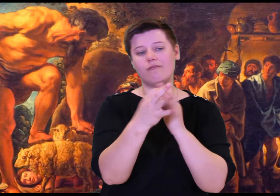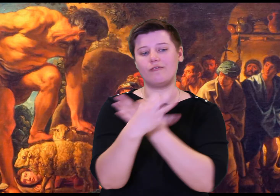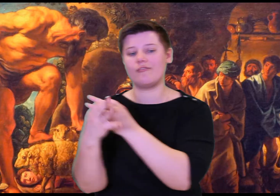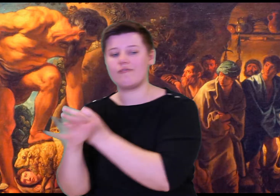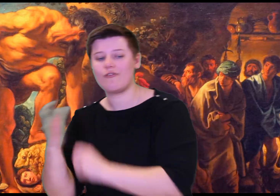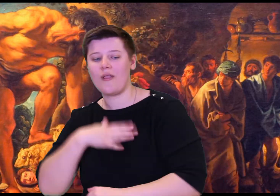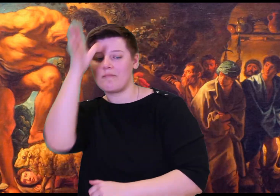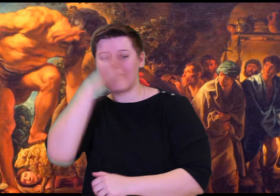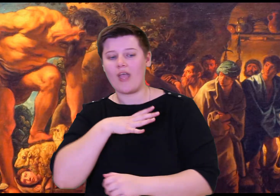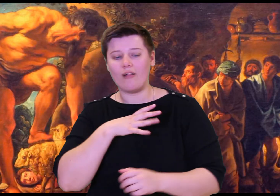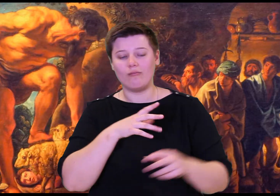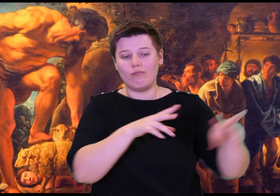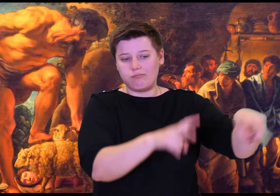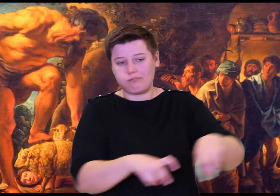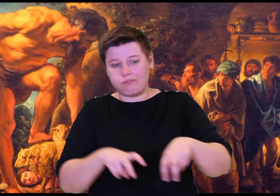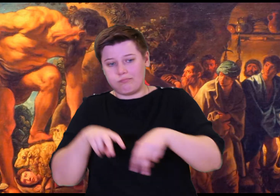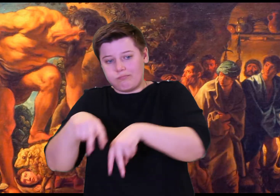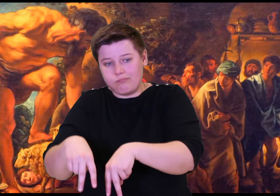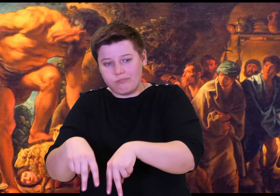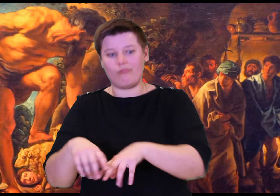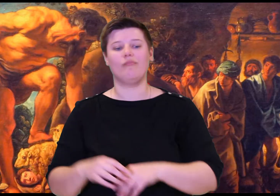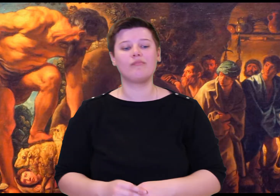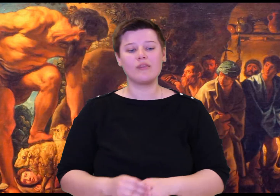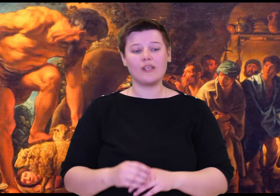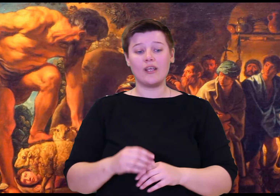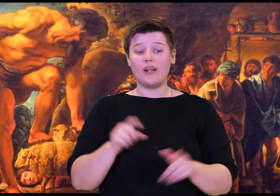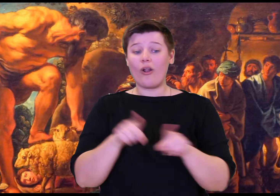until we reach the ship.